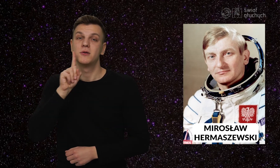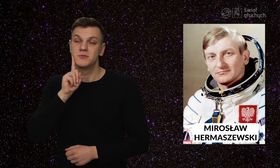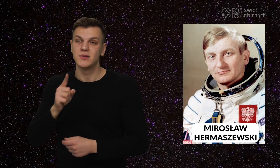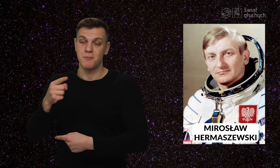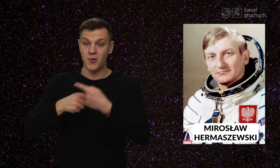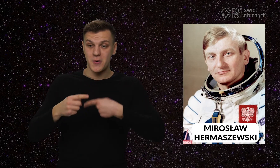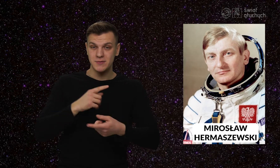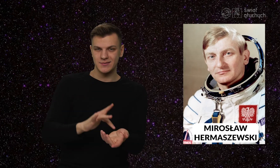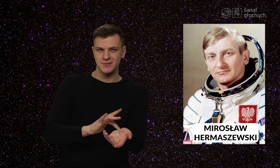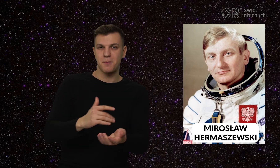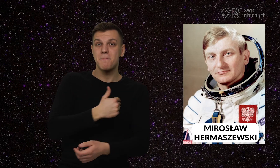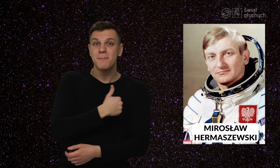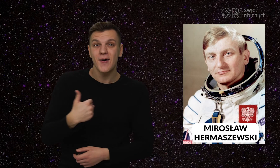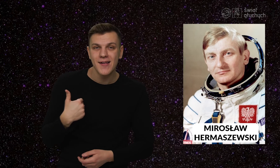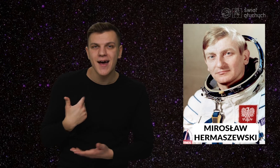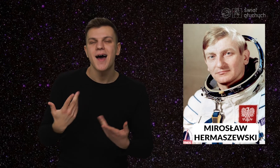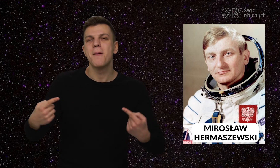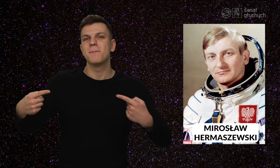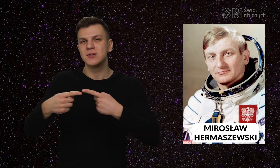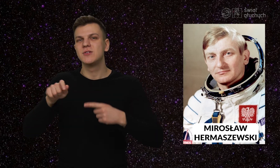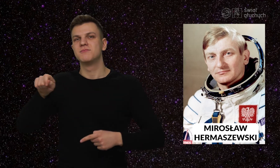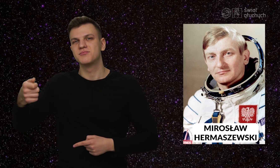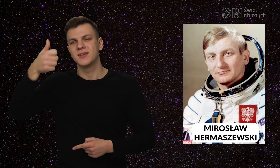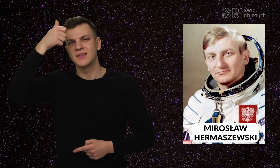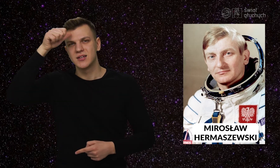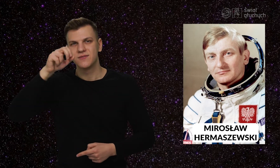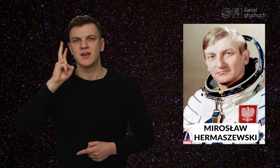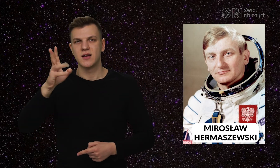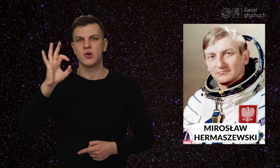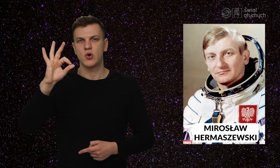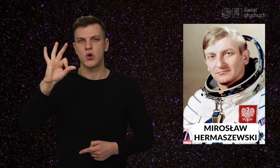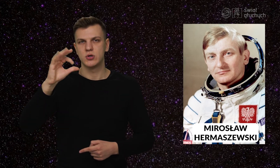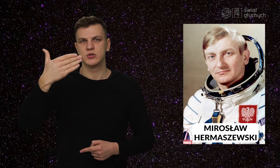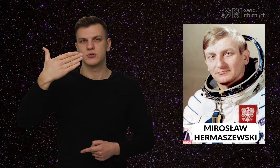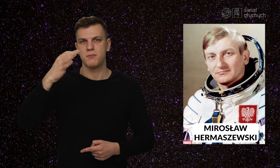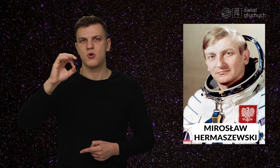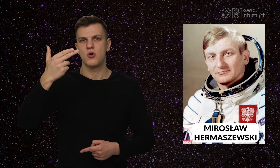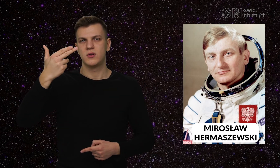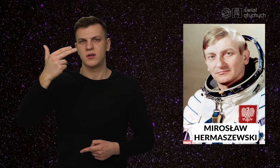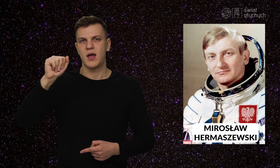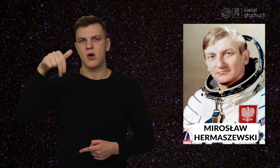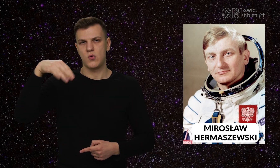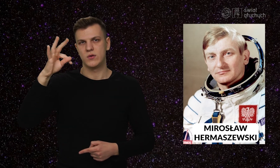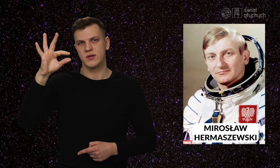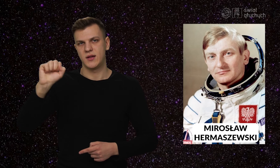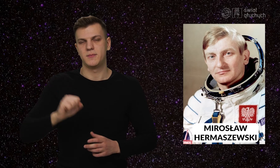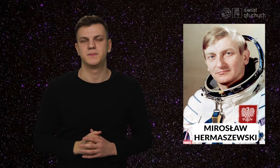that is why we call Mr. Hermaszewski a "cosmonaut".